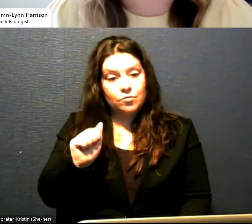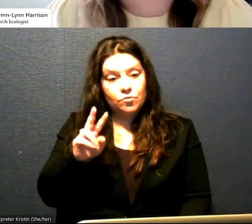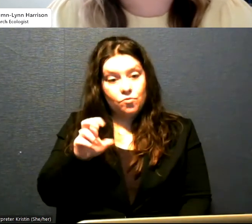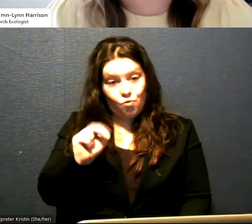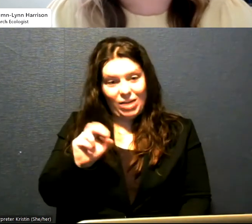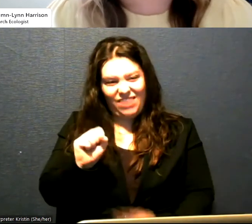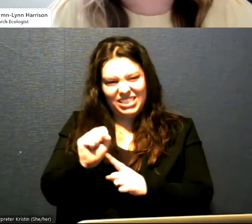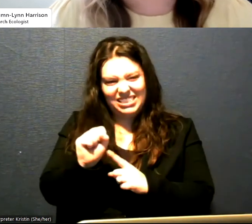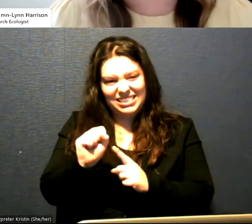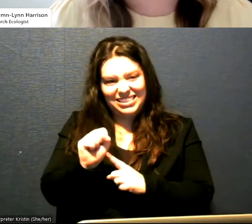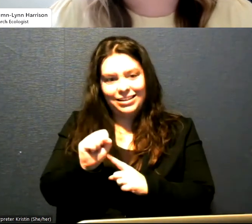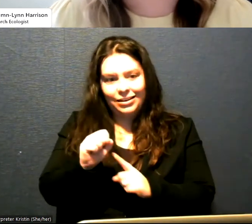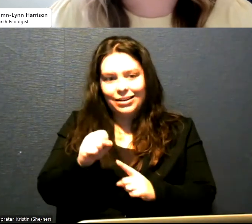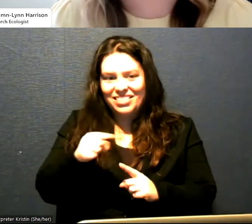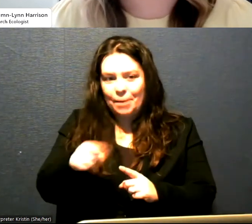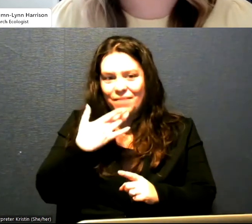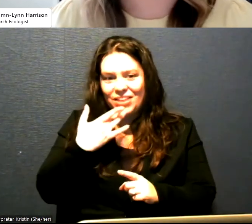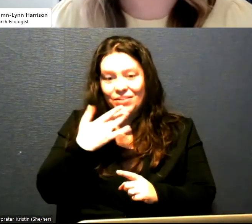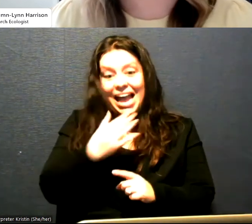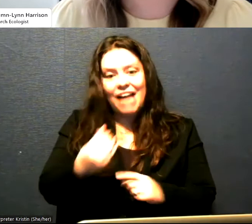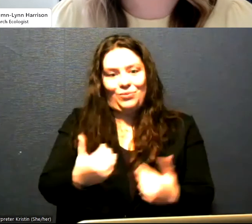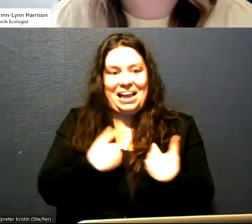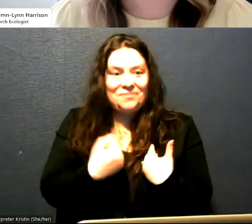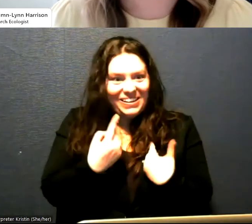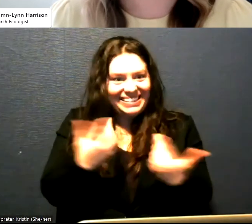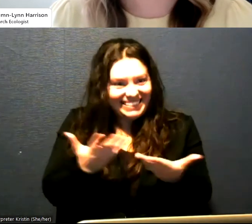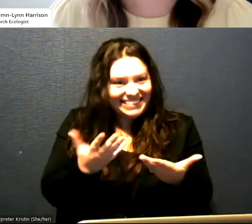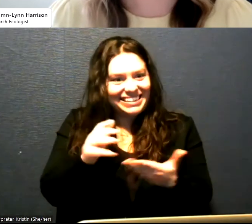have ravens here on American Trail so I do get to work with them um a lot. I just think they're just